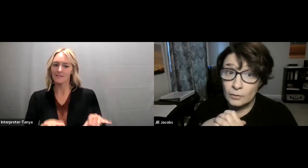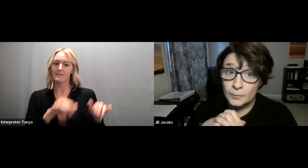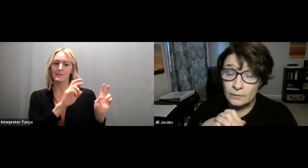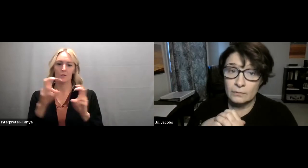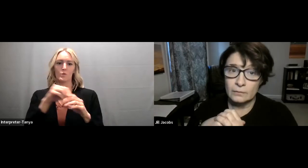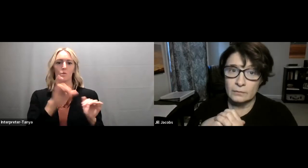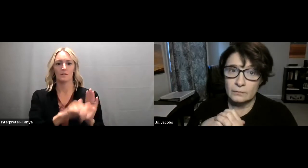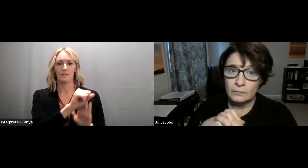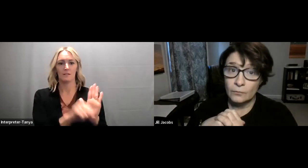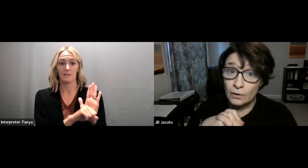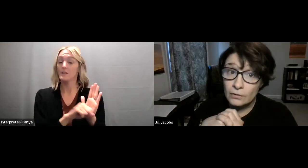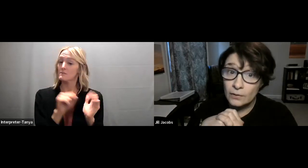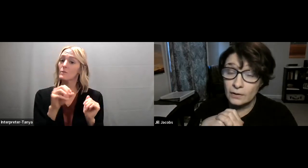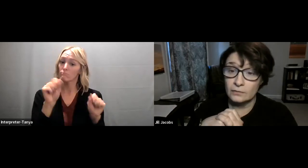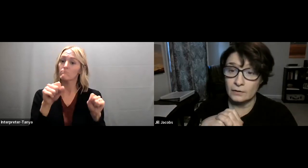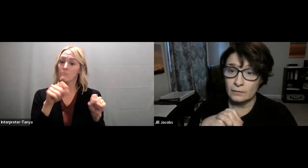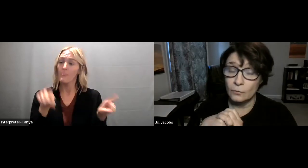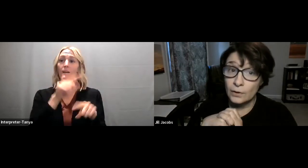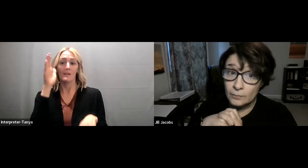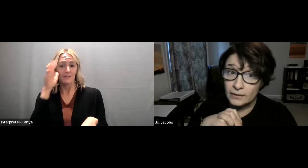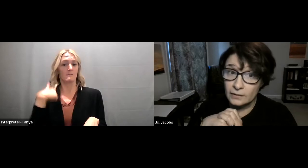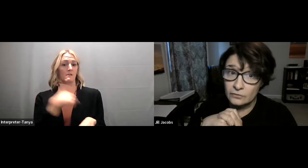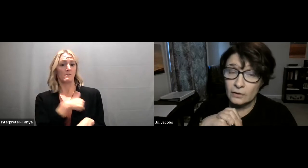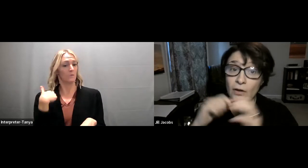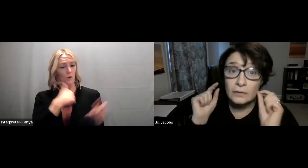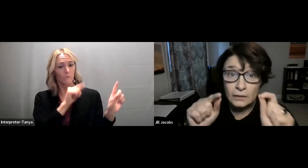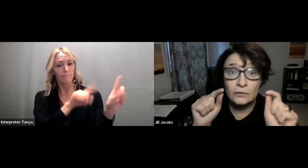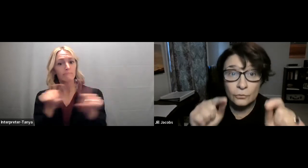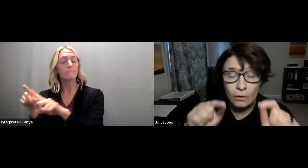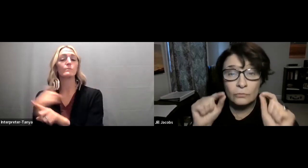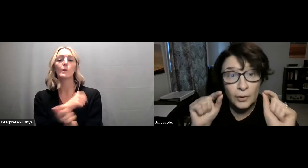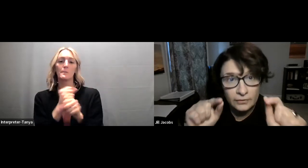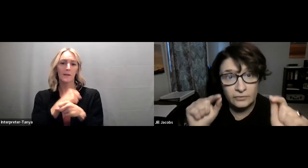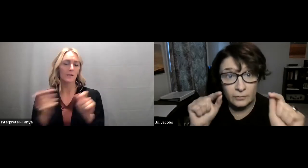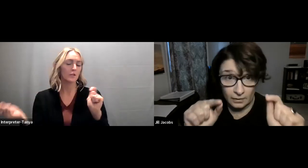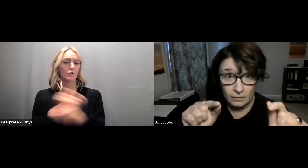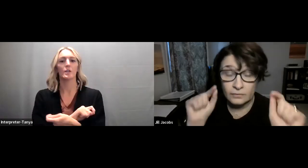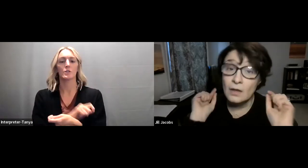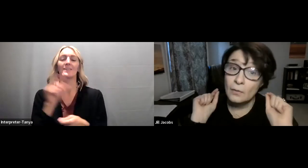We are being heard. We are going out there. We are making a change. I need you all to participate in this.